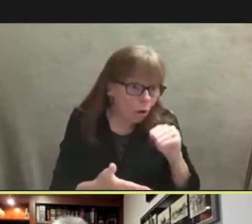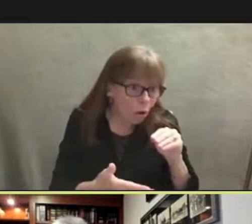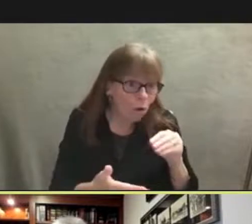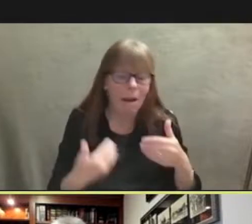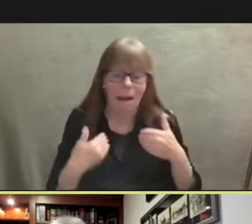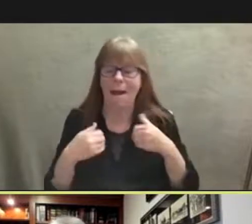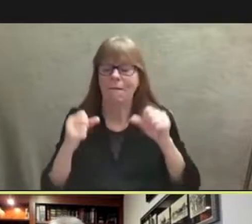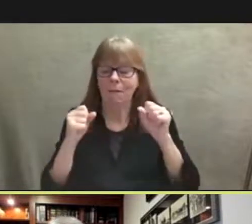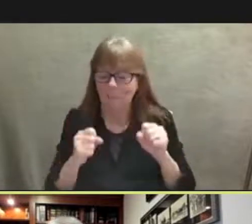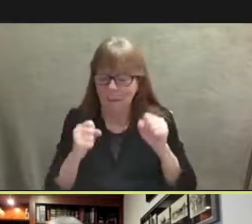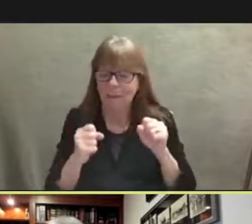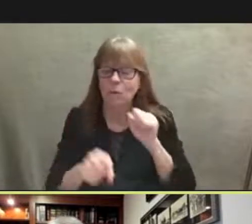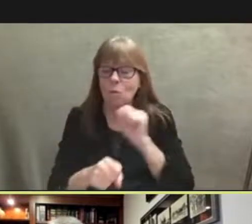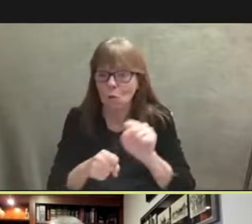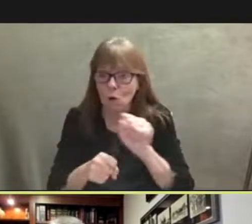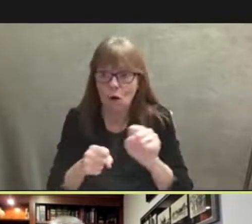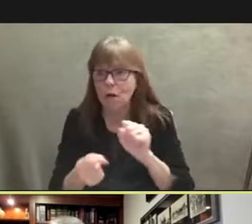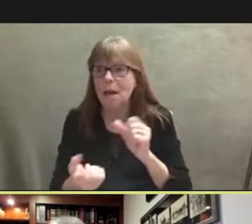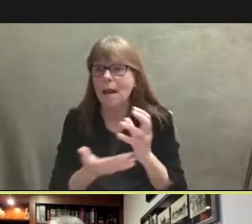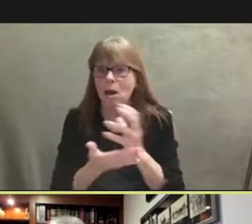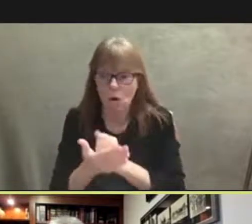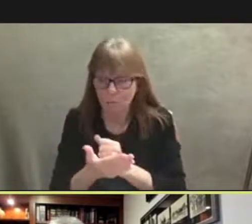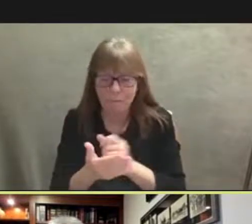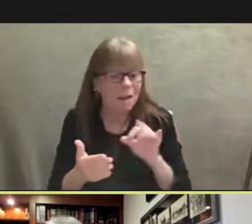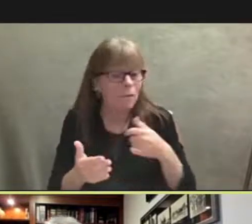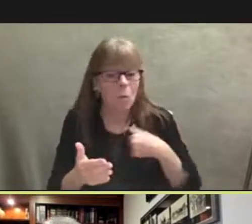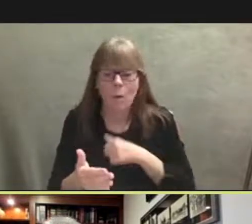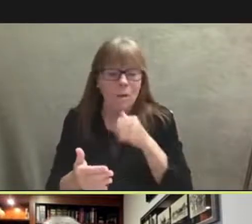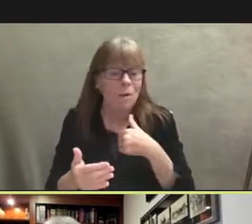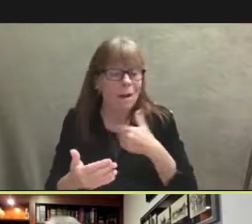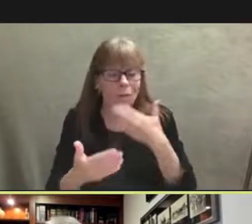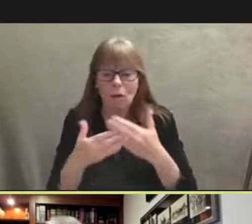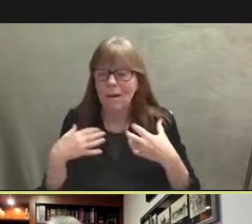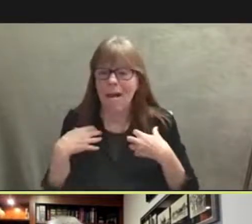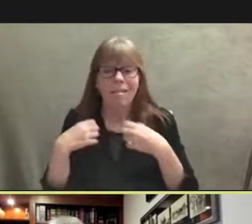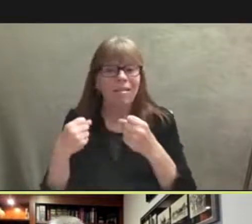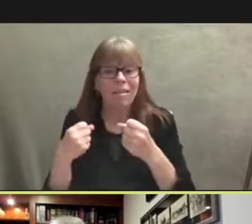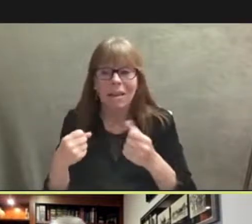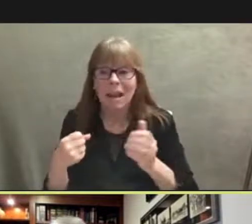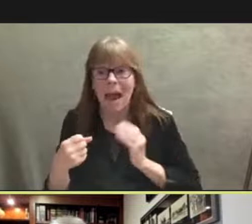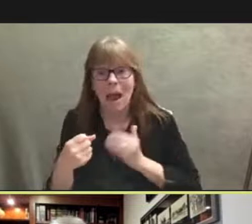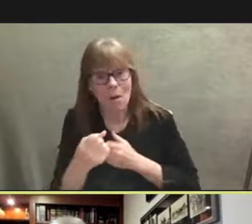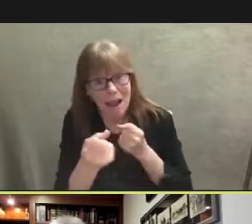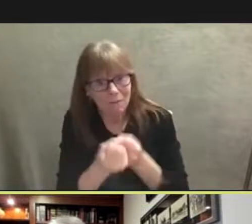Without obtaining and maintaining good health, our advocacy for inclusion and accessibility